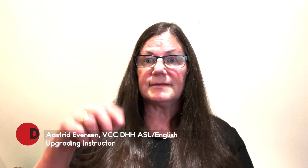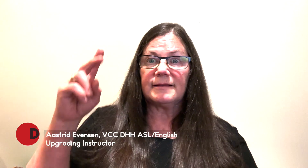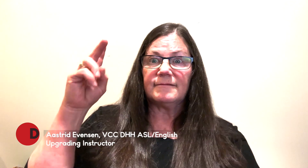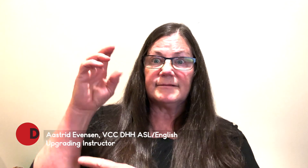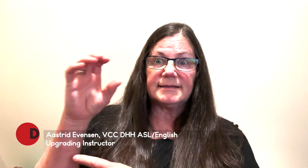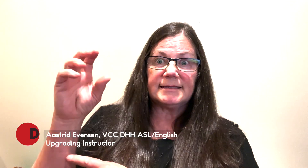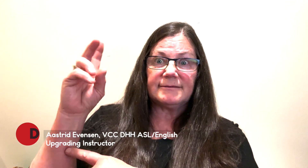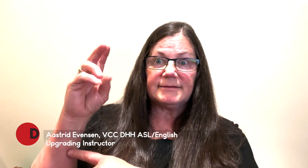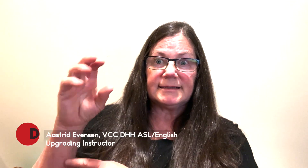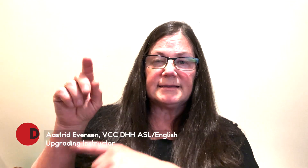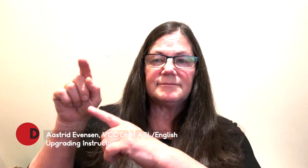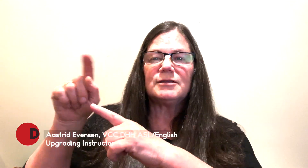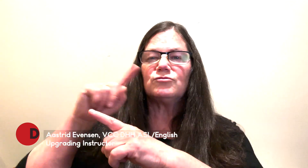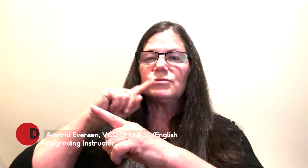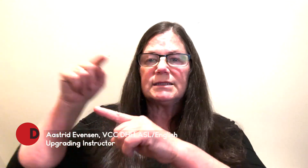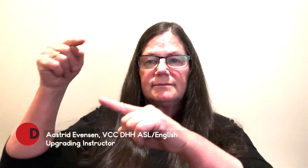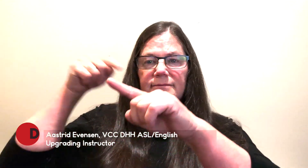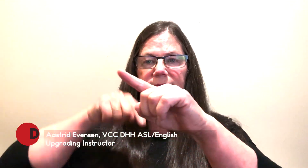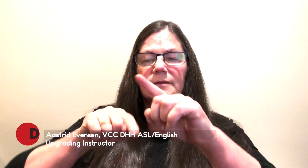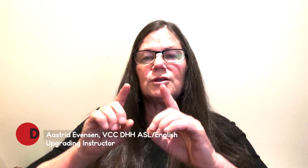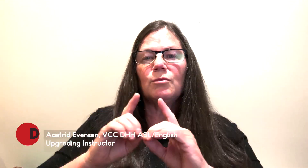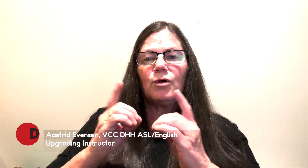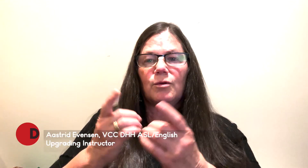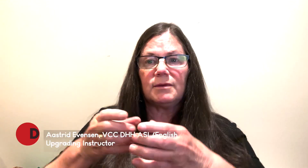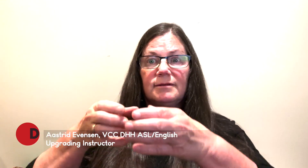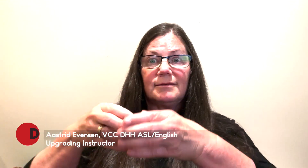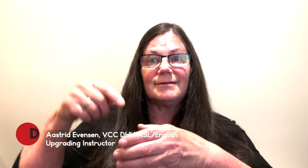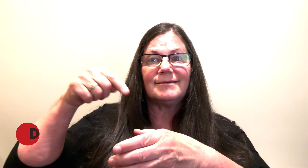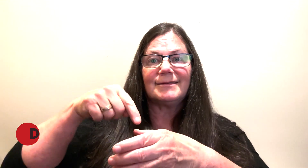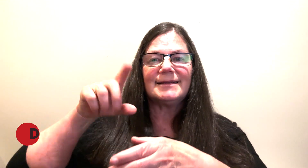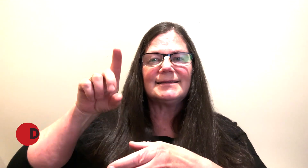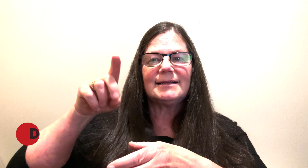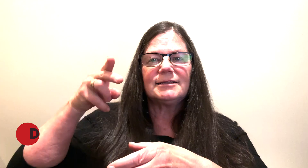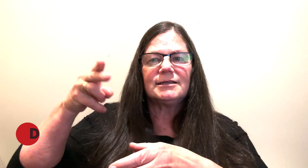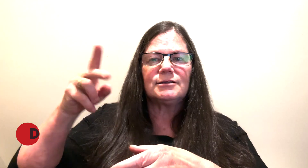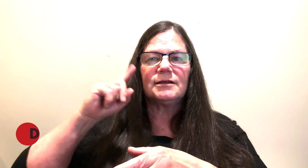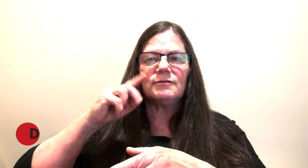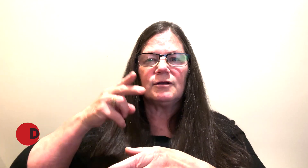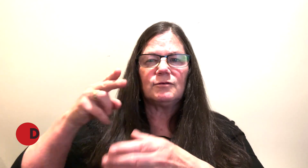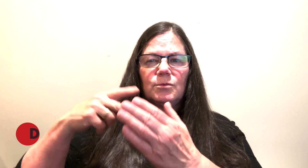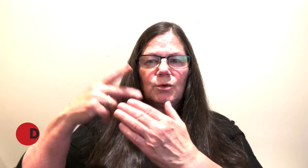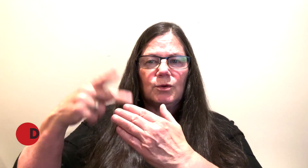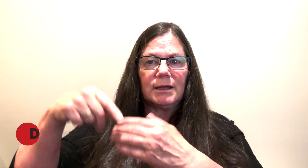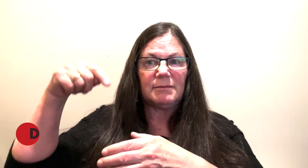VCC, the program is really under the Deaf and Hard of Hearing program